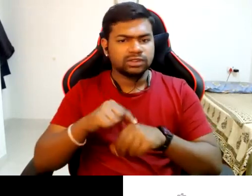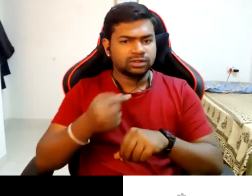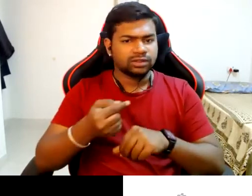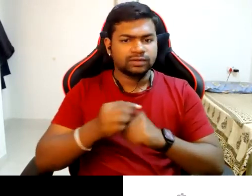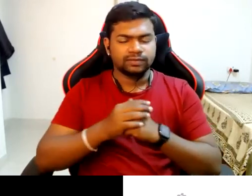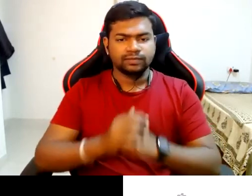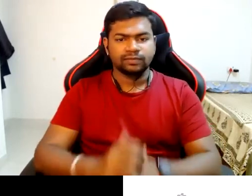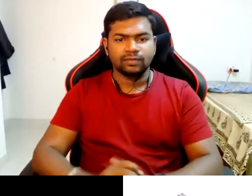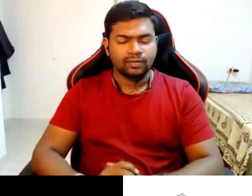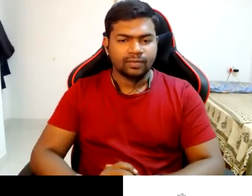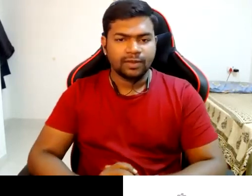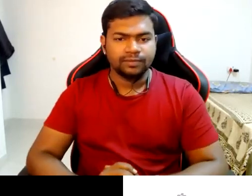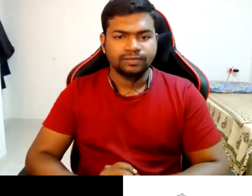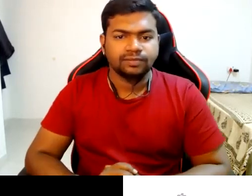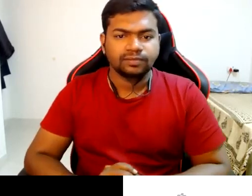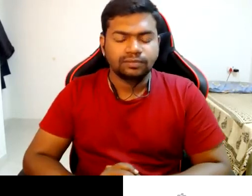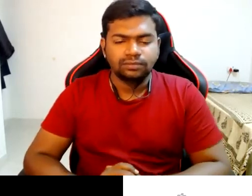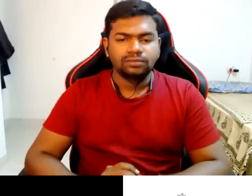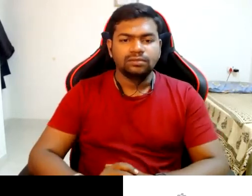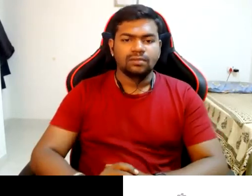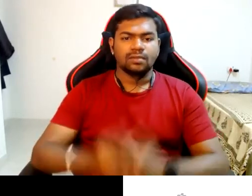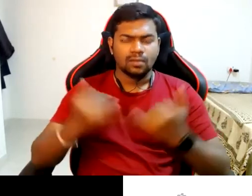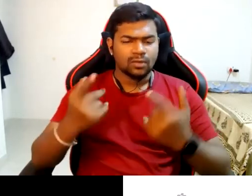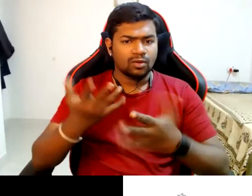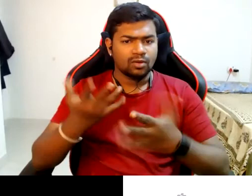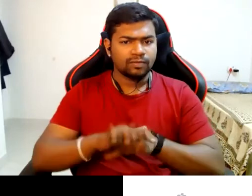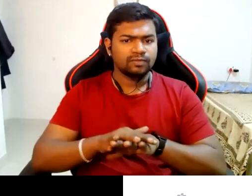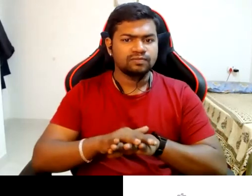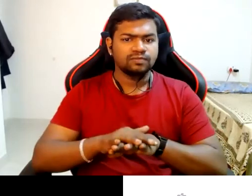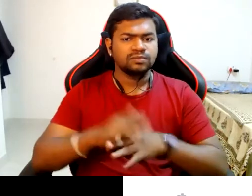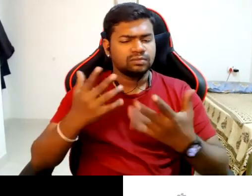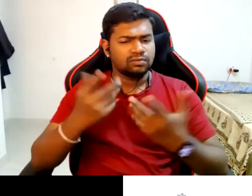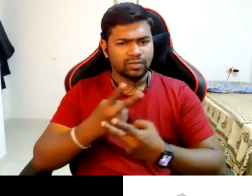Now, now inclusion is the buzz word, and everyone you meet is talking of